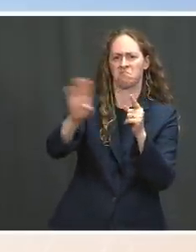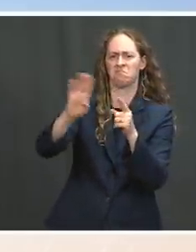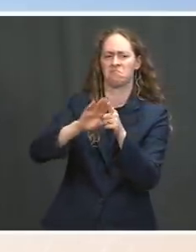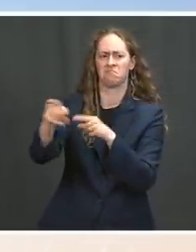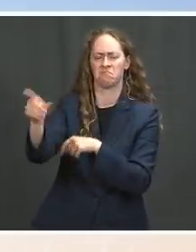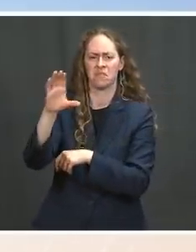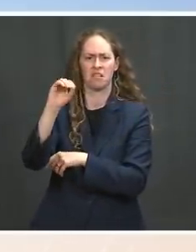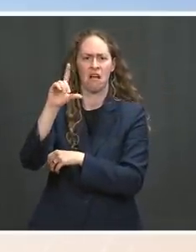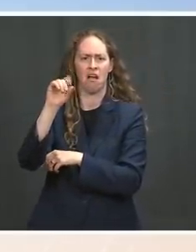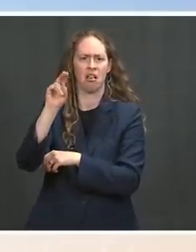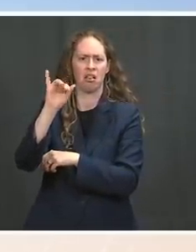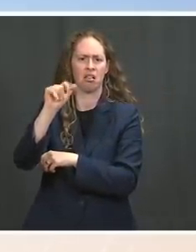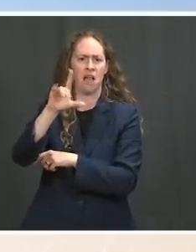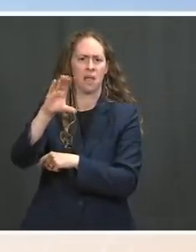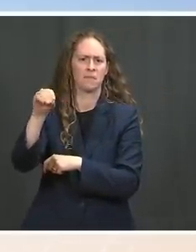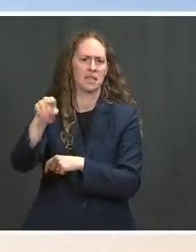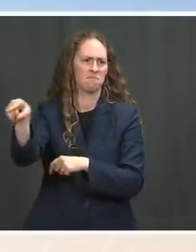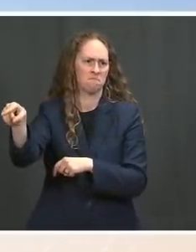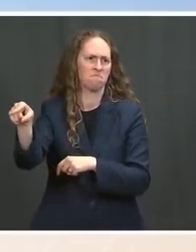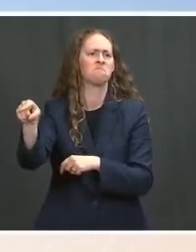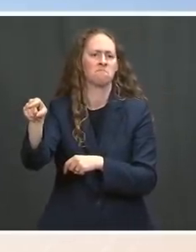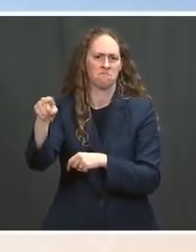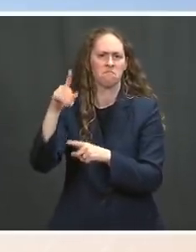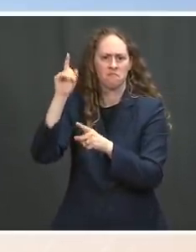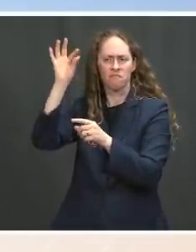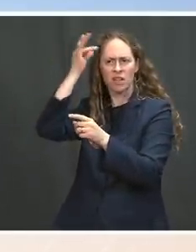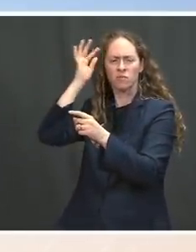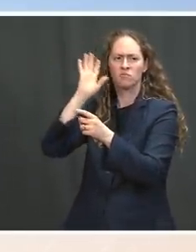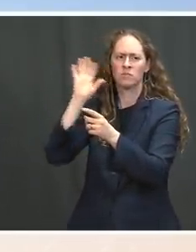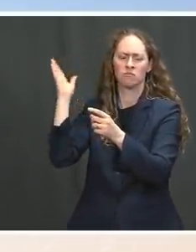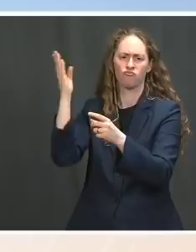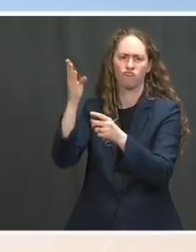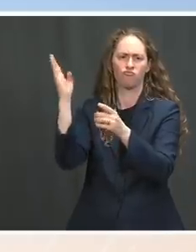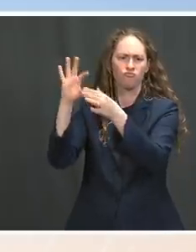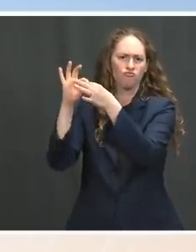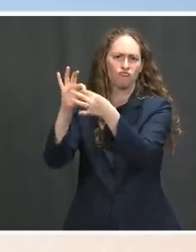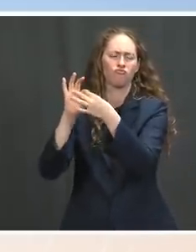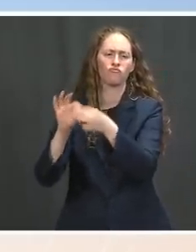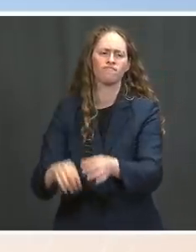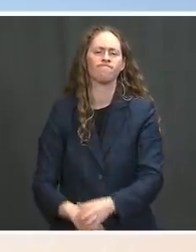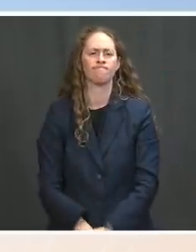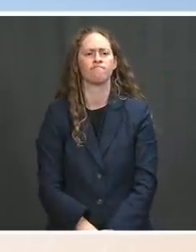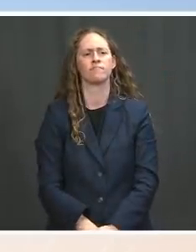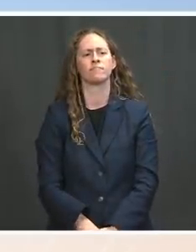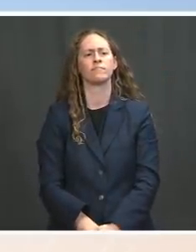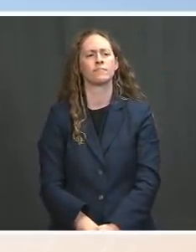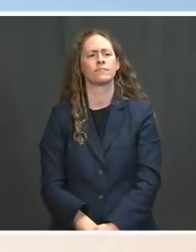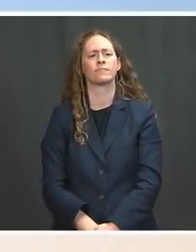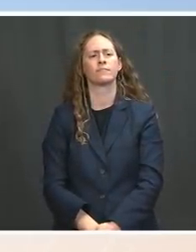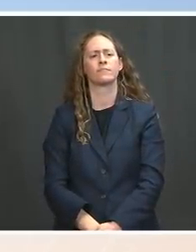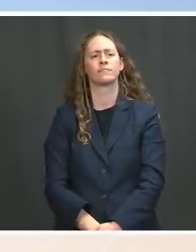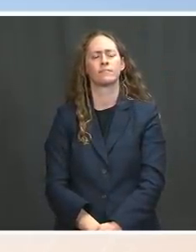to review any plans that they have. I would emphasize that there is a lot that is involved in getting a pipeline up and running again.